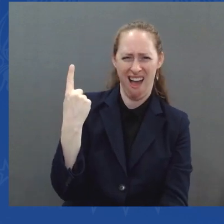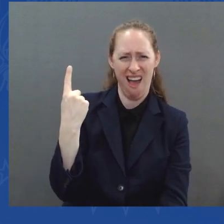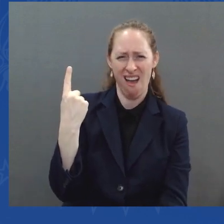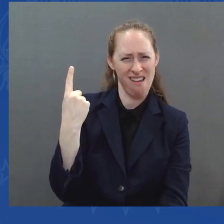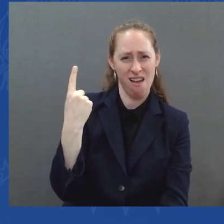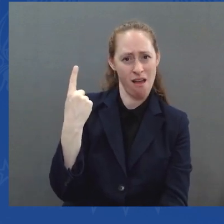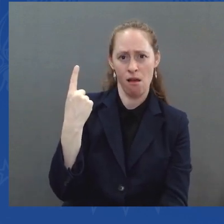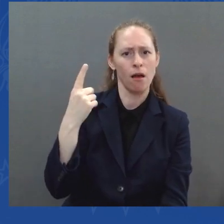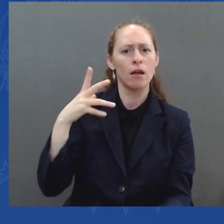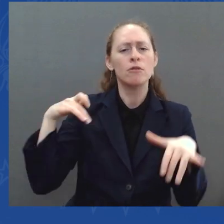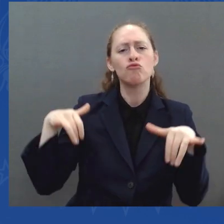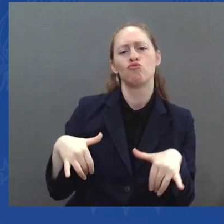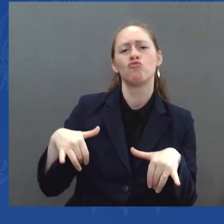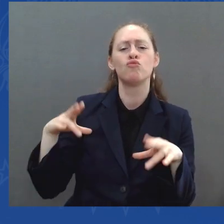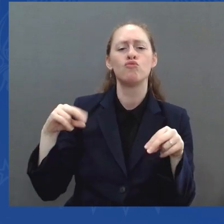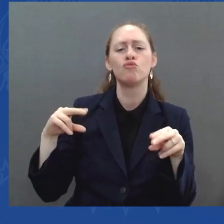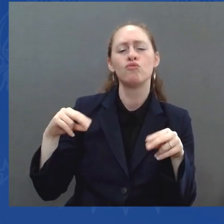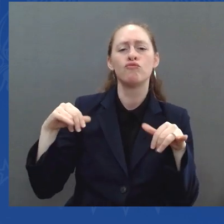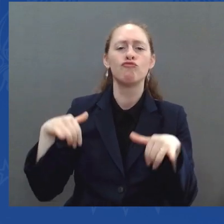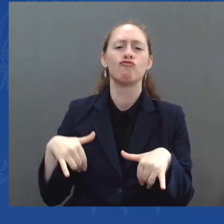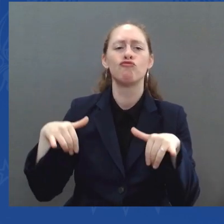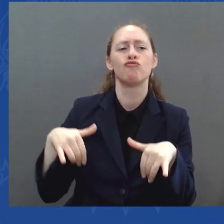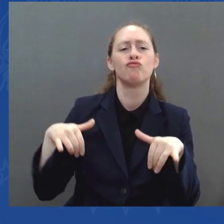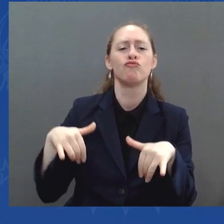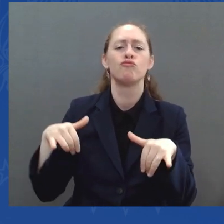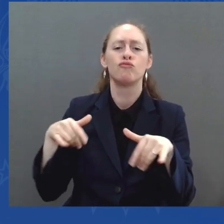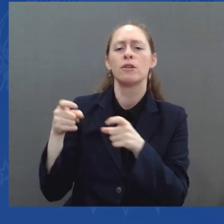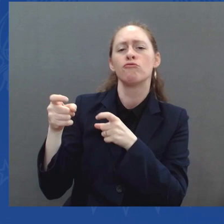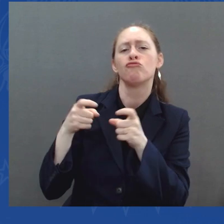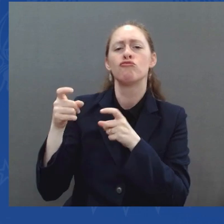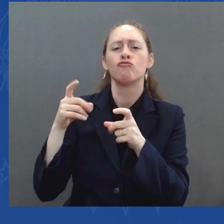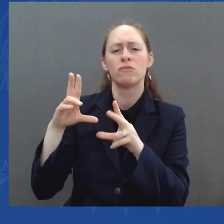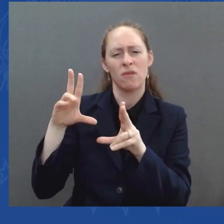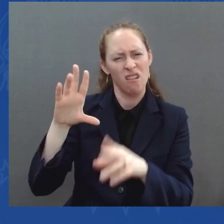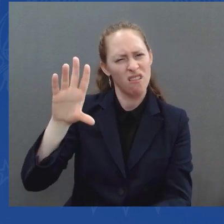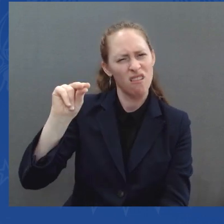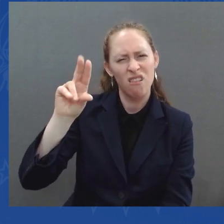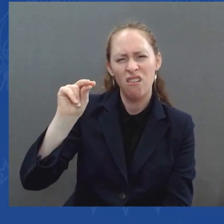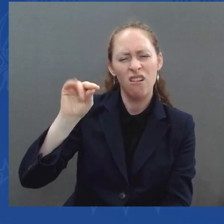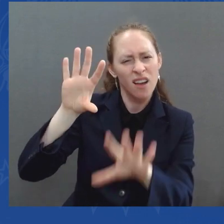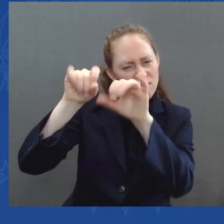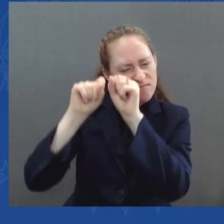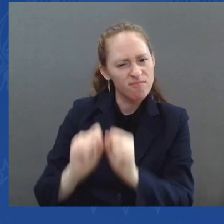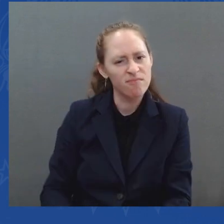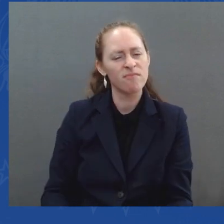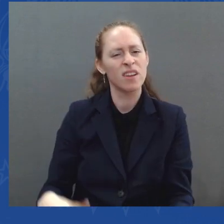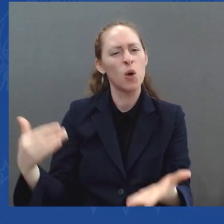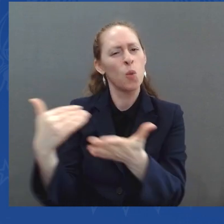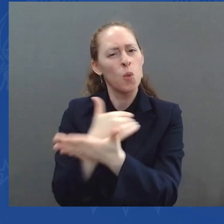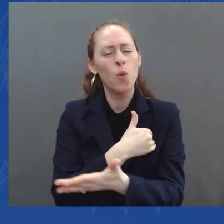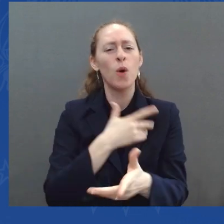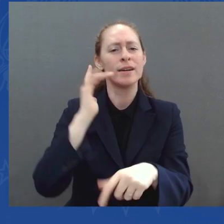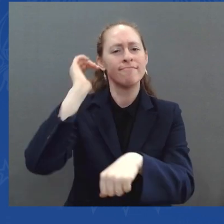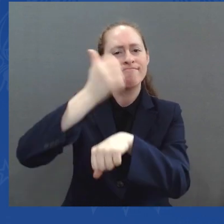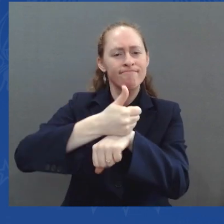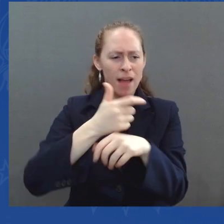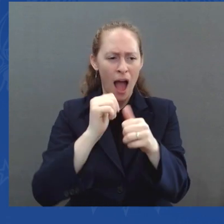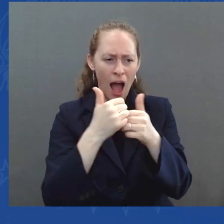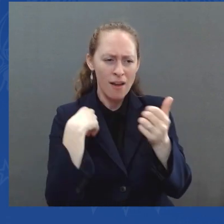And because of -- so many people, including a lot of people who are here today, made enormous sacrifices,